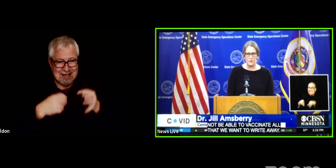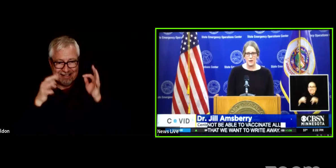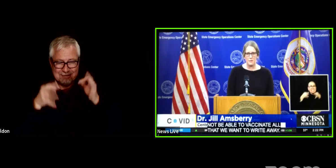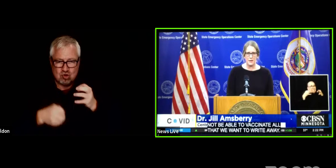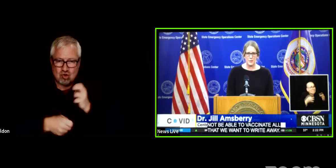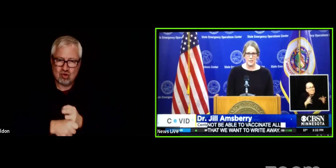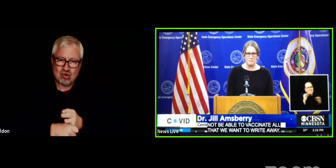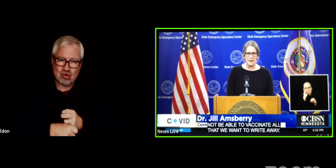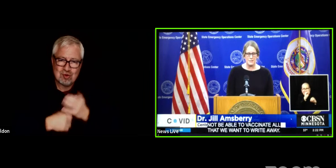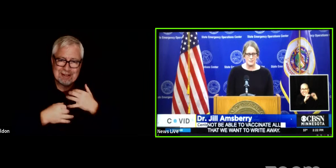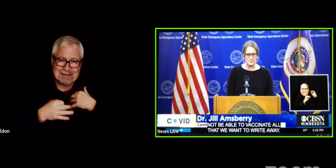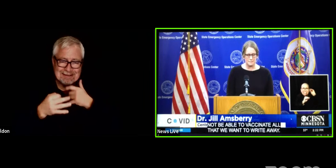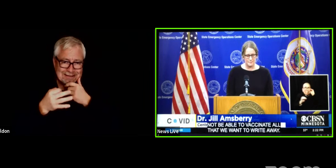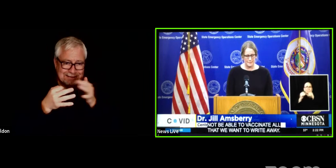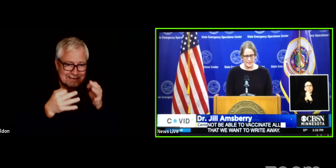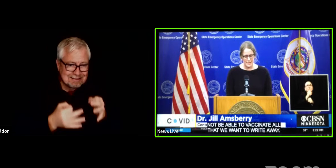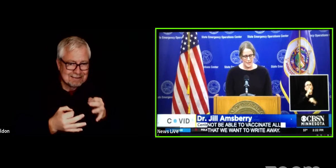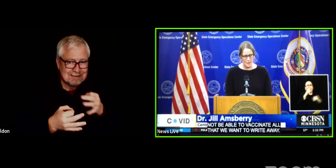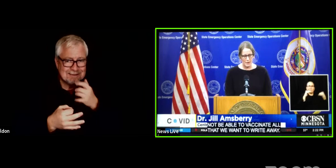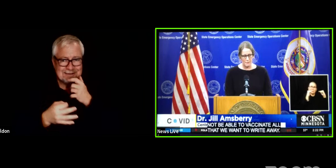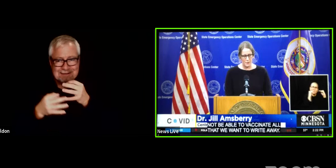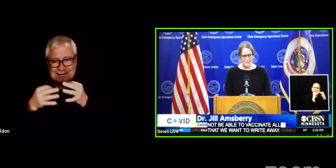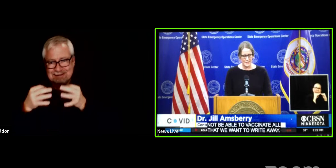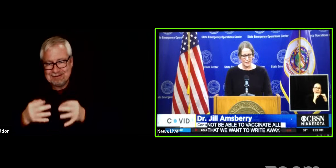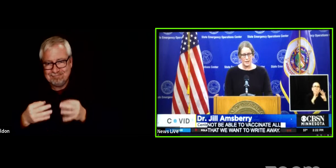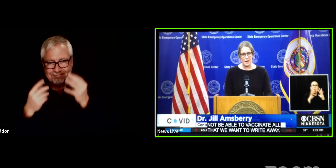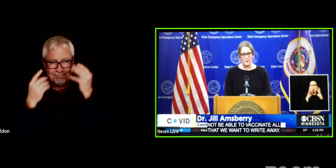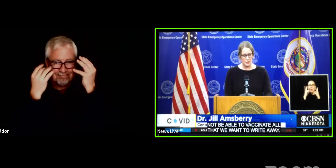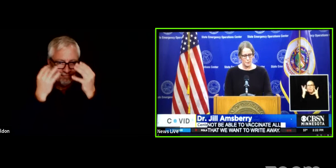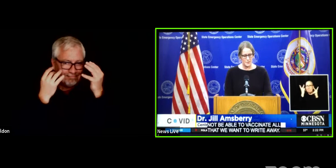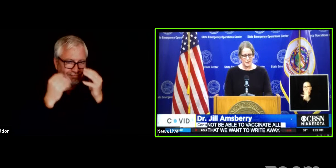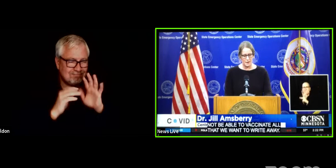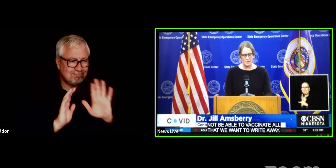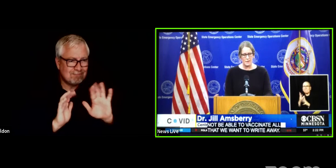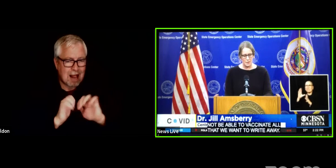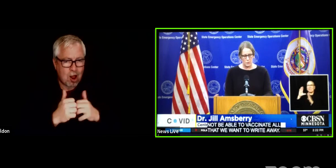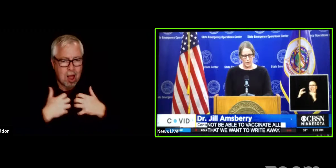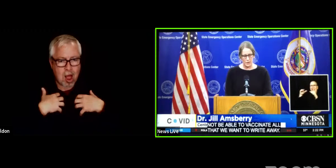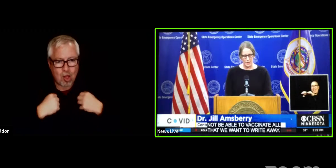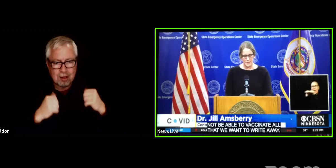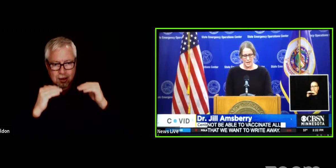WITH HEALTH EQUITY IN MIND. BY FOLK TUESDAYING ON HEALTH CARE PERSONNEL, WE WERE ABLE TO